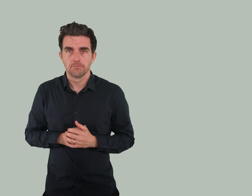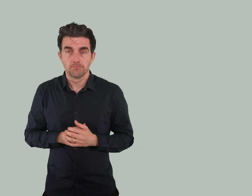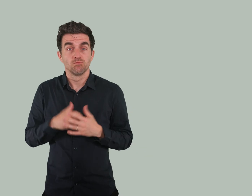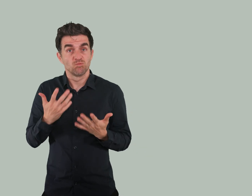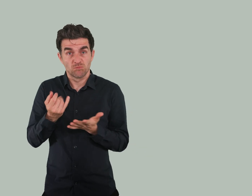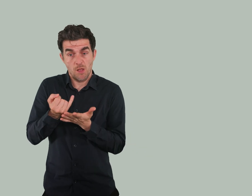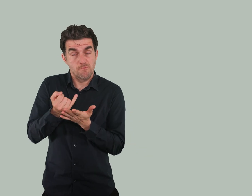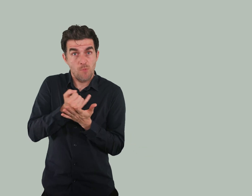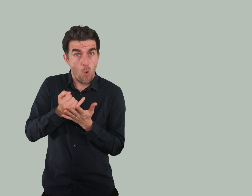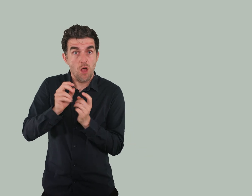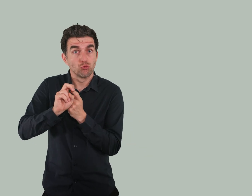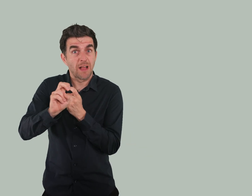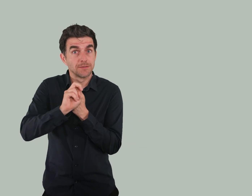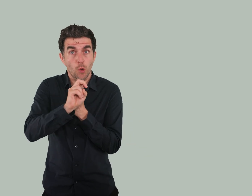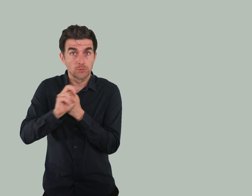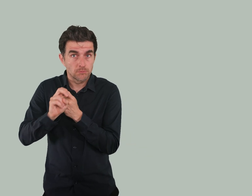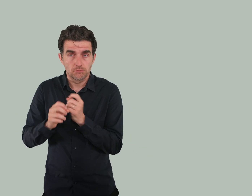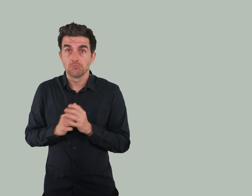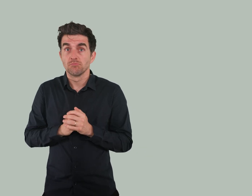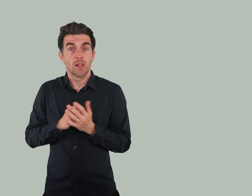Poor transport links,